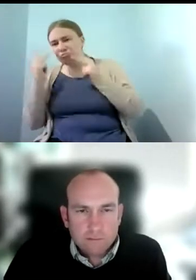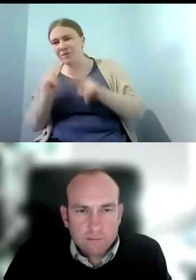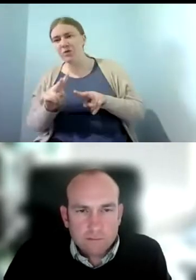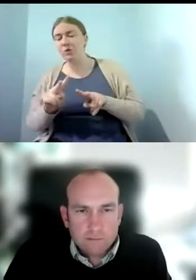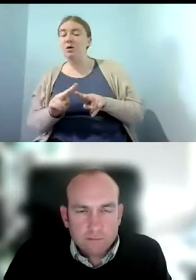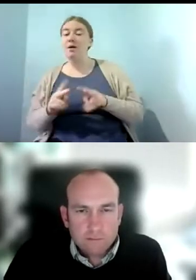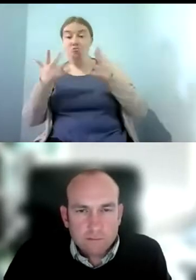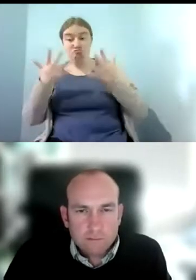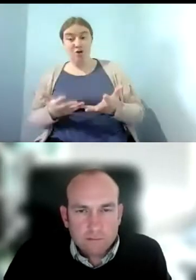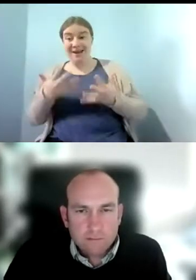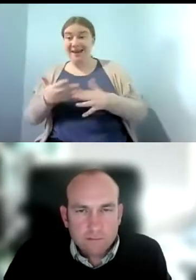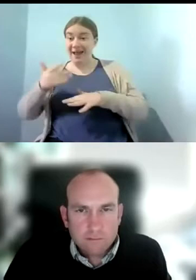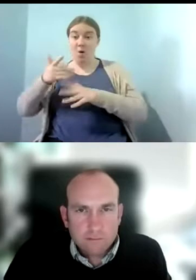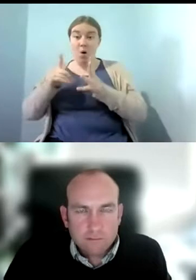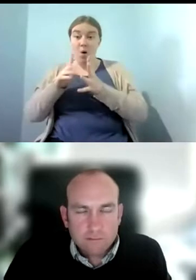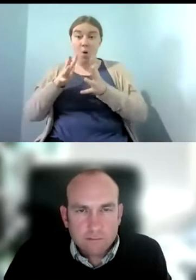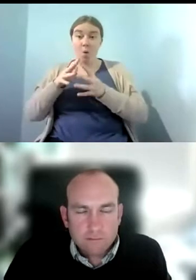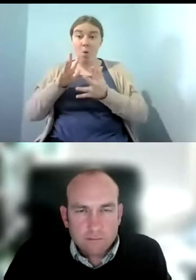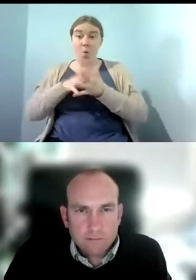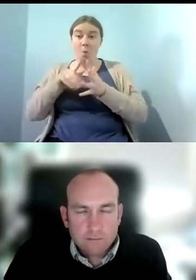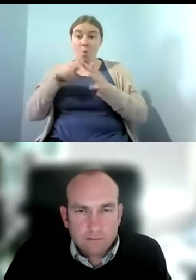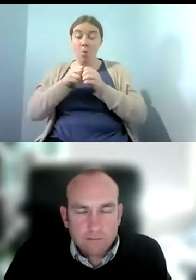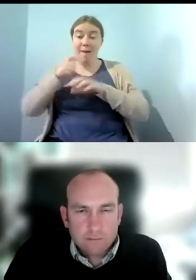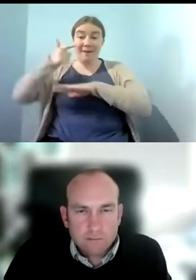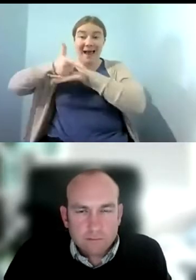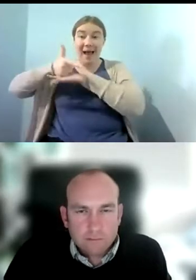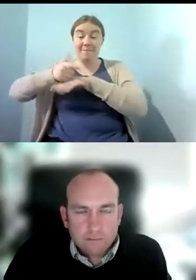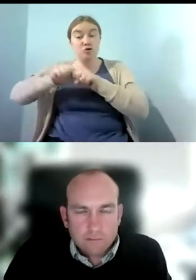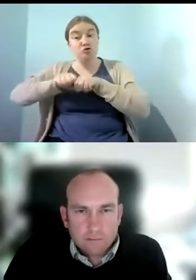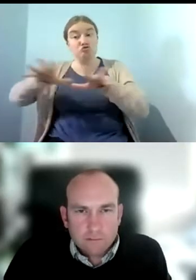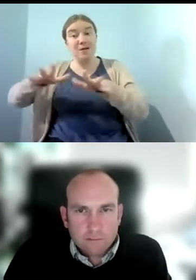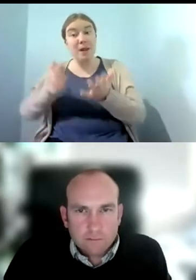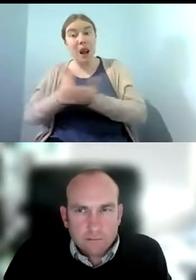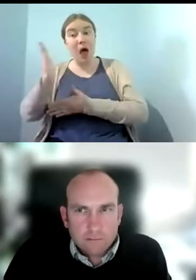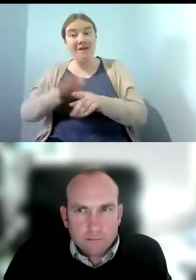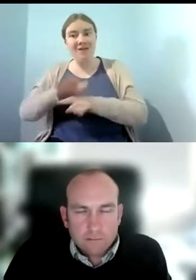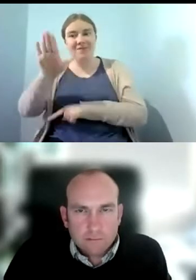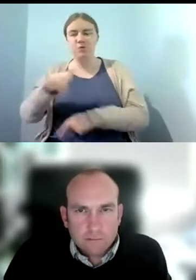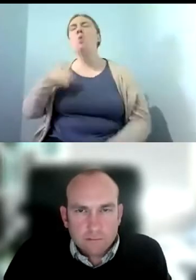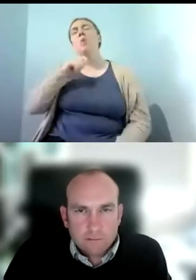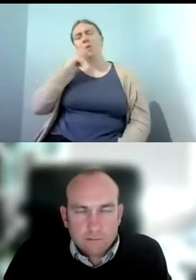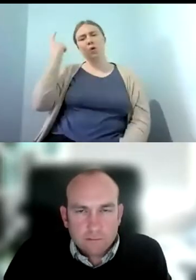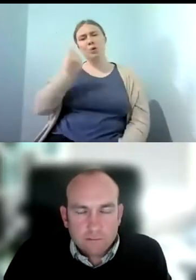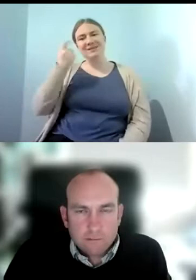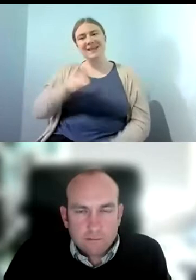streamed live at the moment it's something i think we'll consider um we're just we're just literally